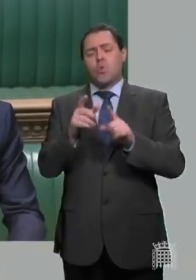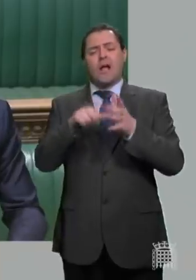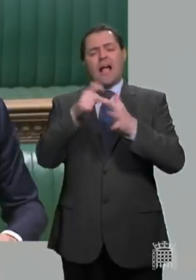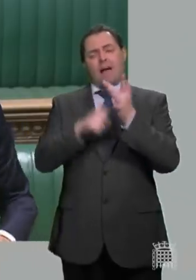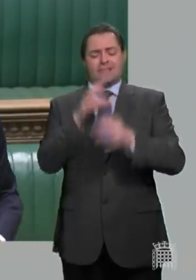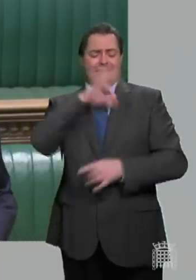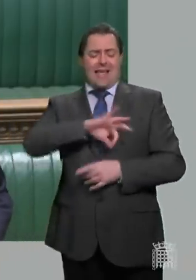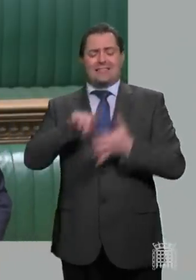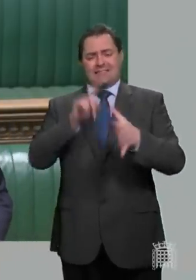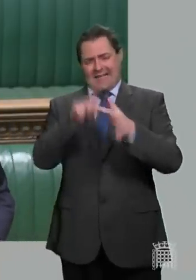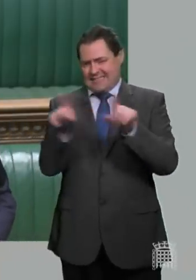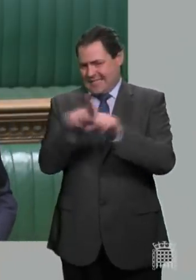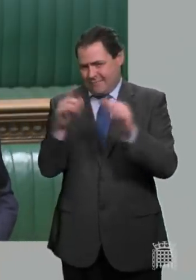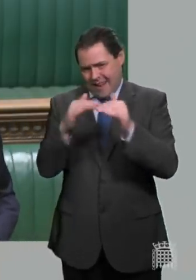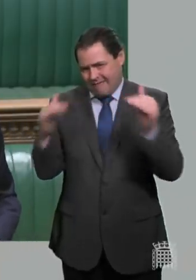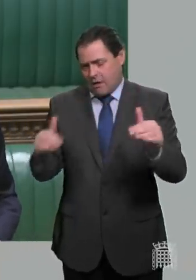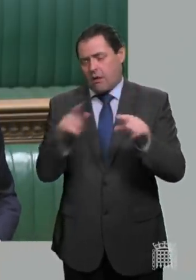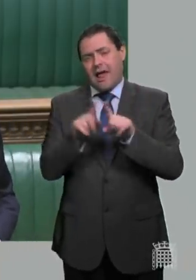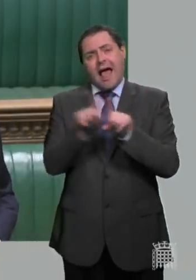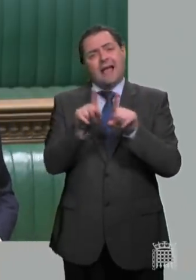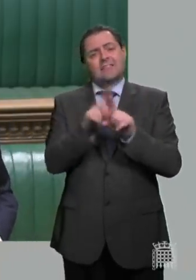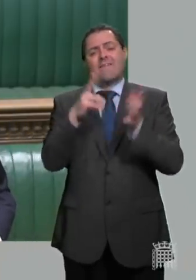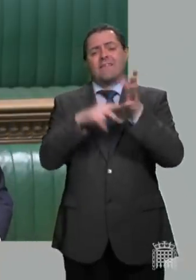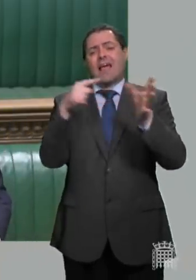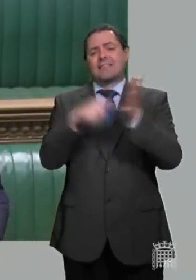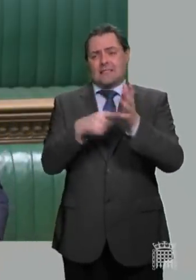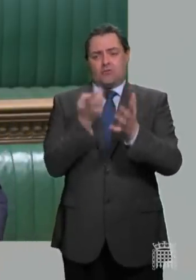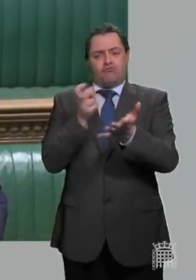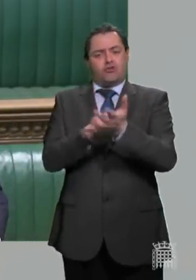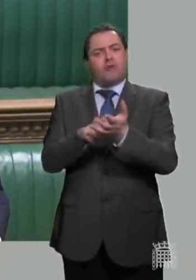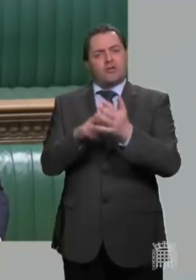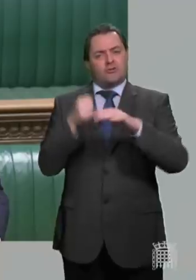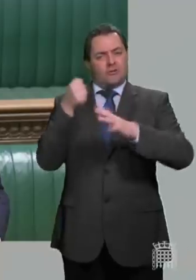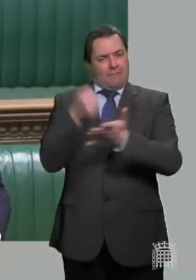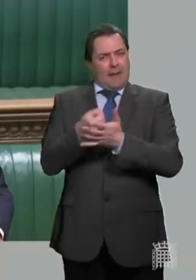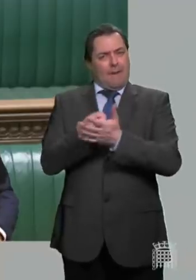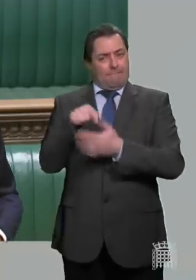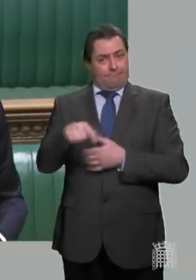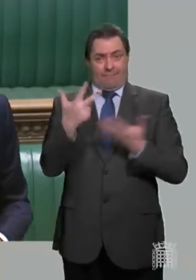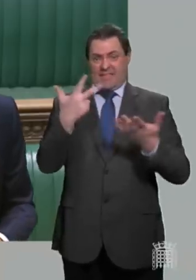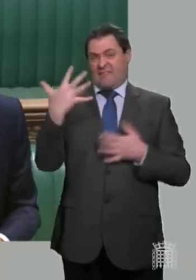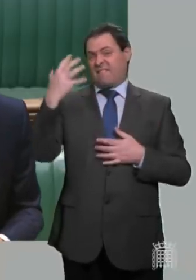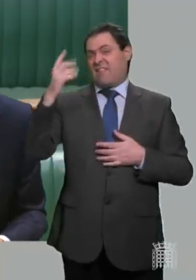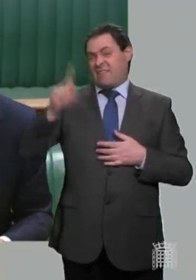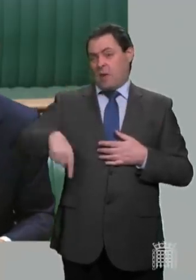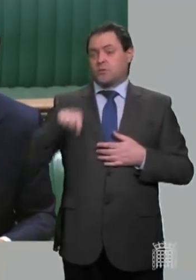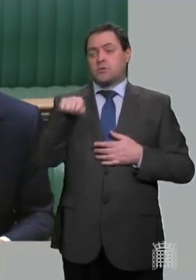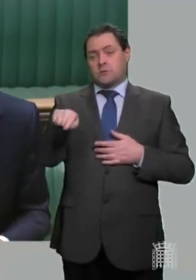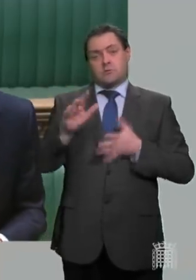from April 2022 the VAT registration threshold, which, at £85,000, will remain more than twice